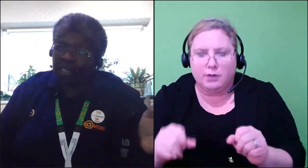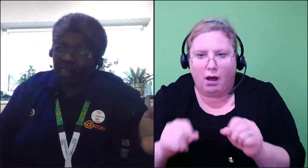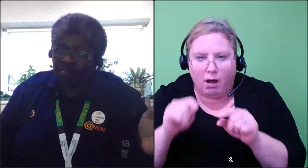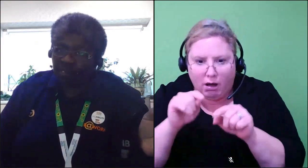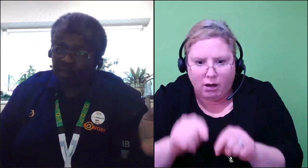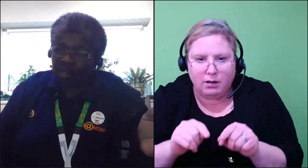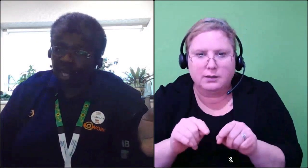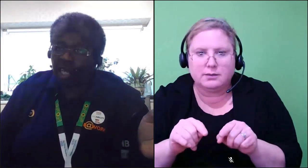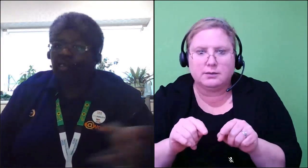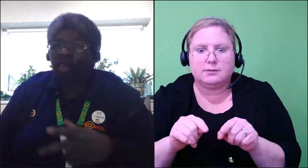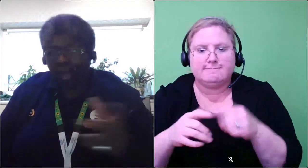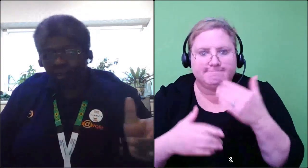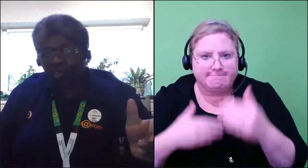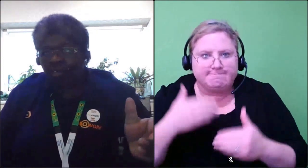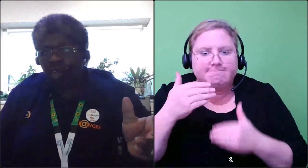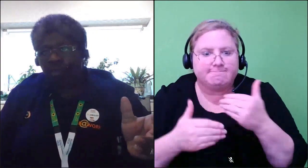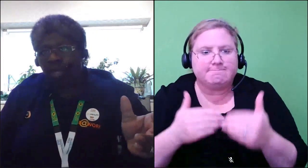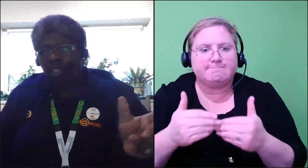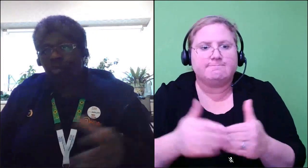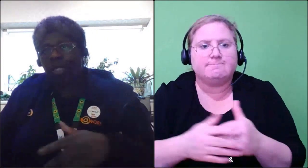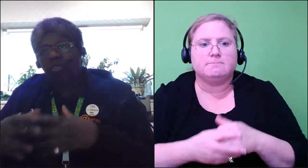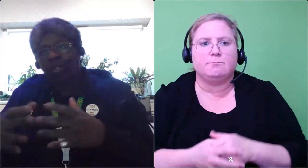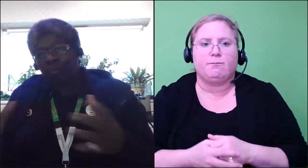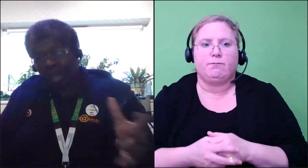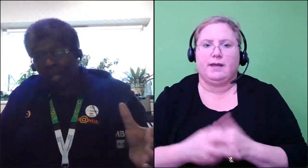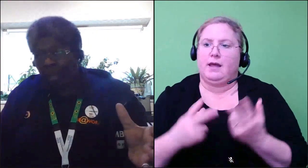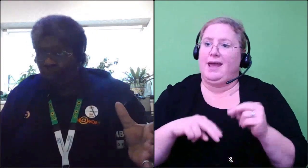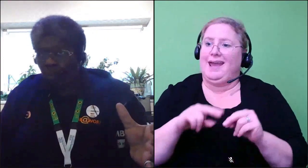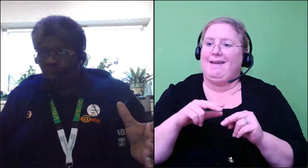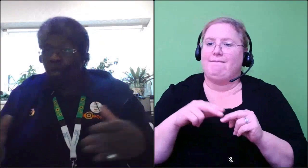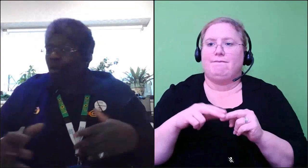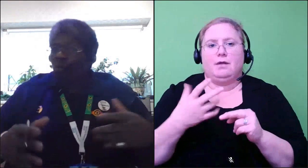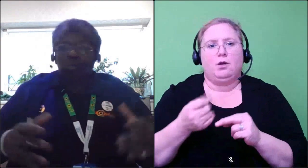a difference, and if haven't, if you've got a branch where there isn't many people come